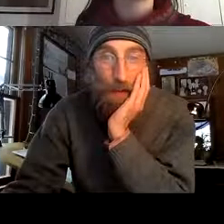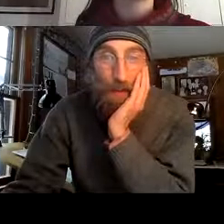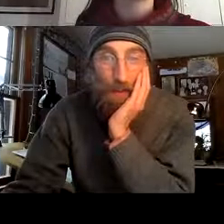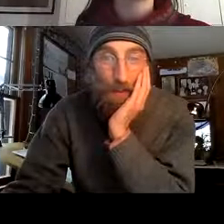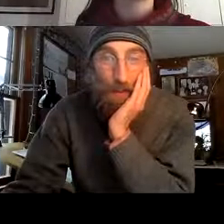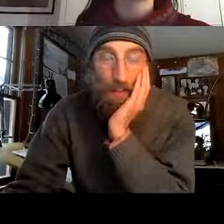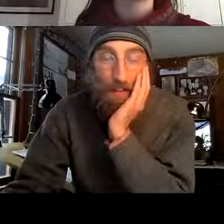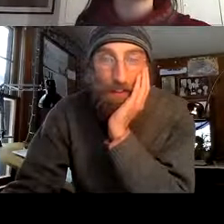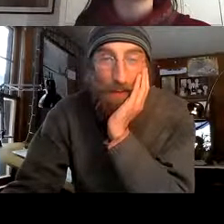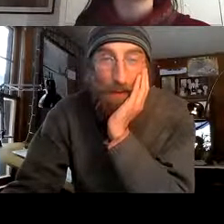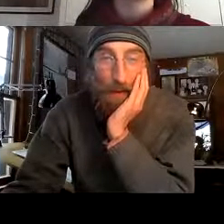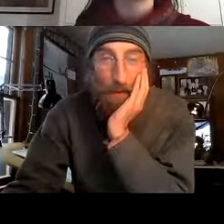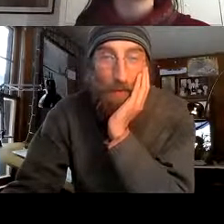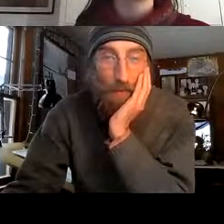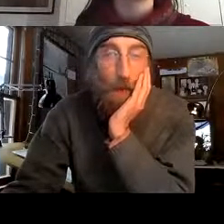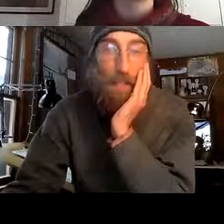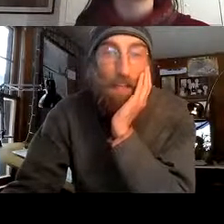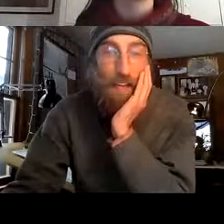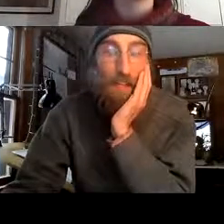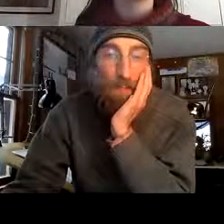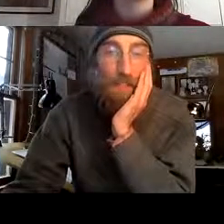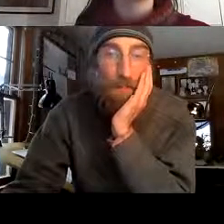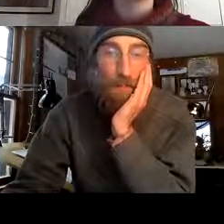read the Bible to these other men who have probably escaped from slavery